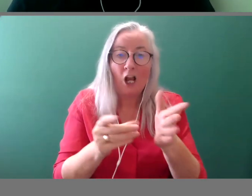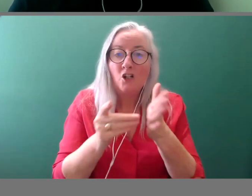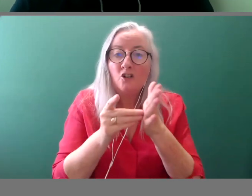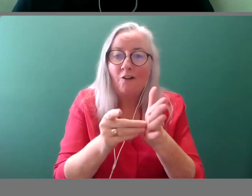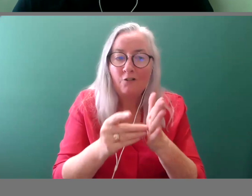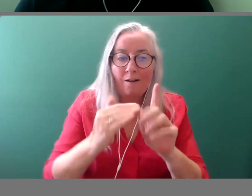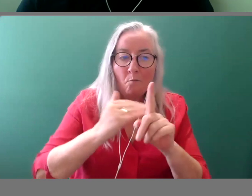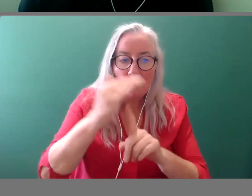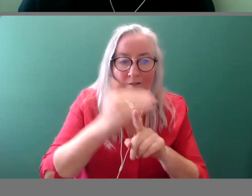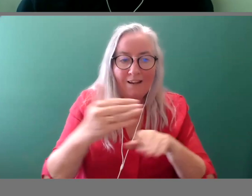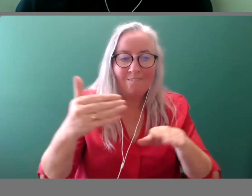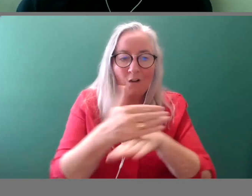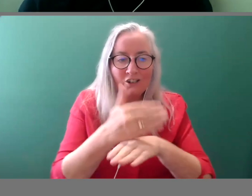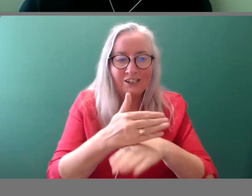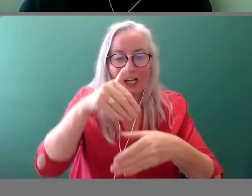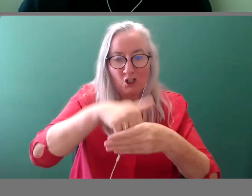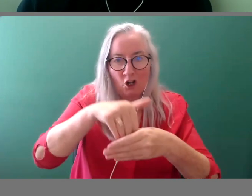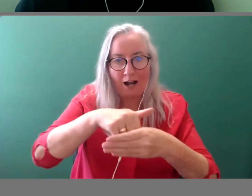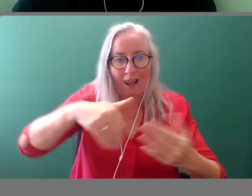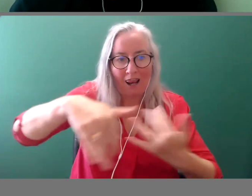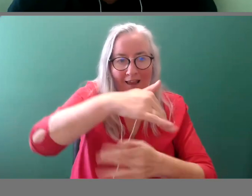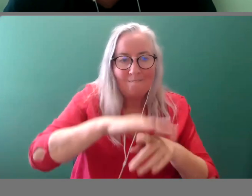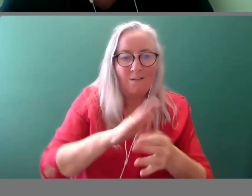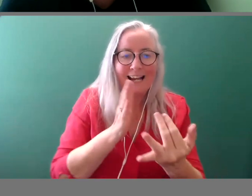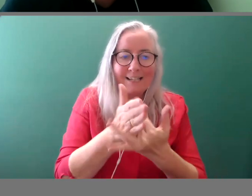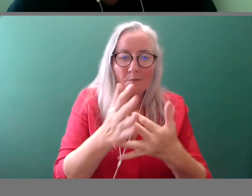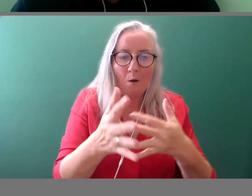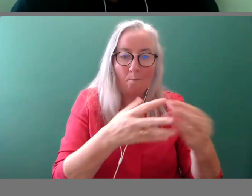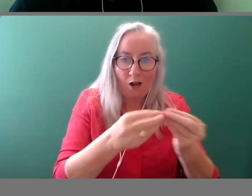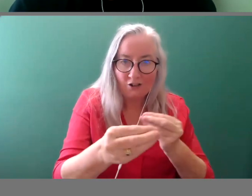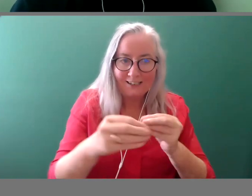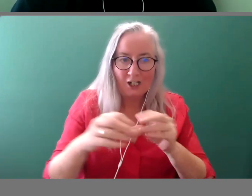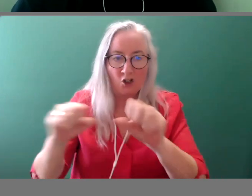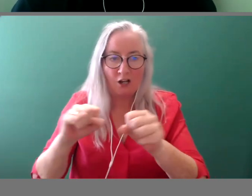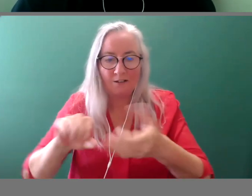functioning of the internal market for accessible products and services by removing barriers created